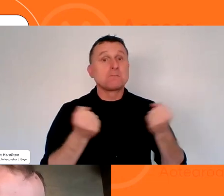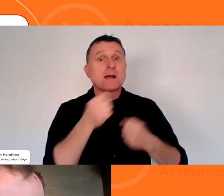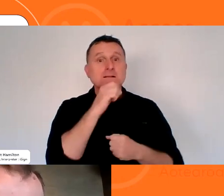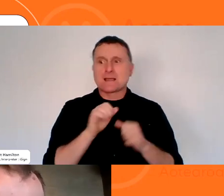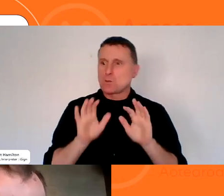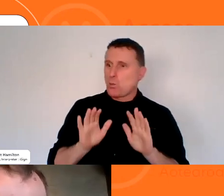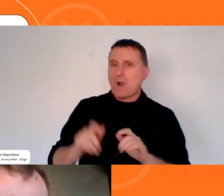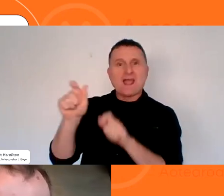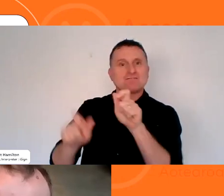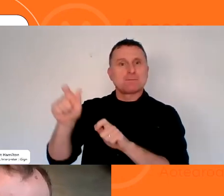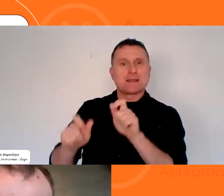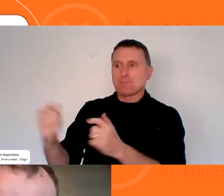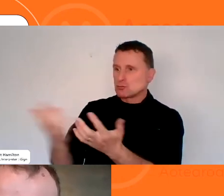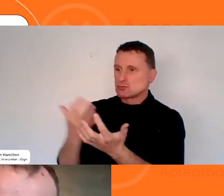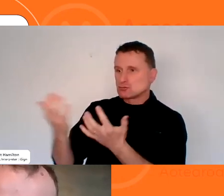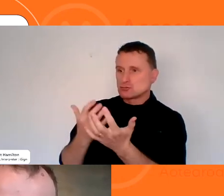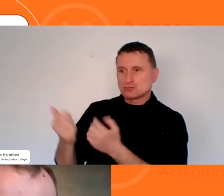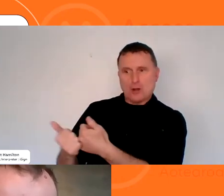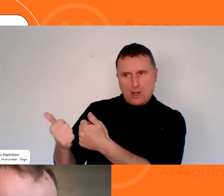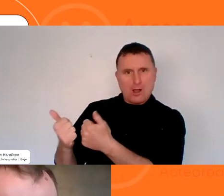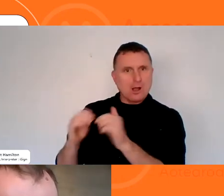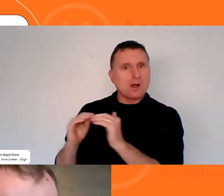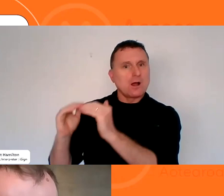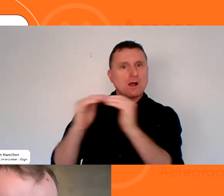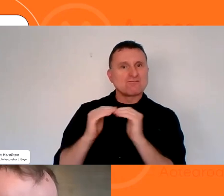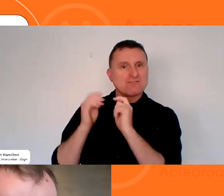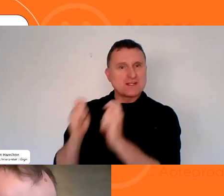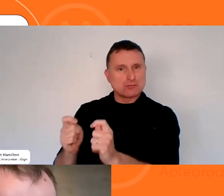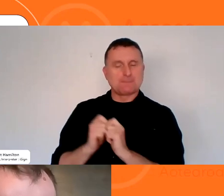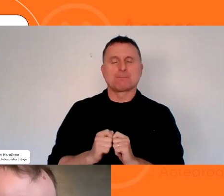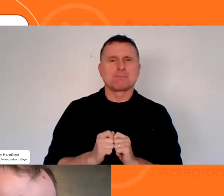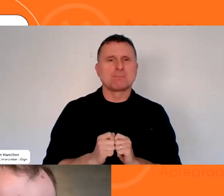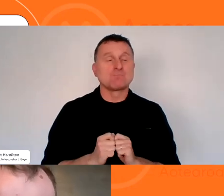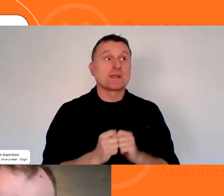Christchurch was a huge experience when I guess the word "special"